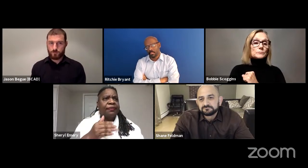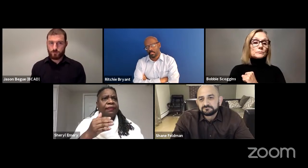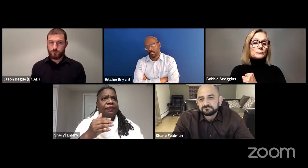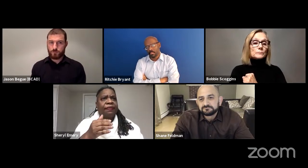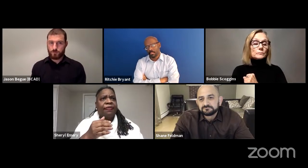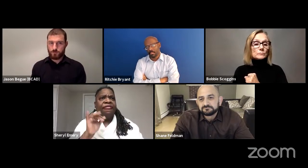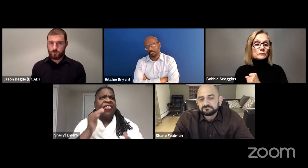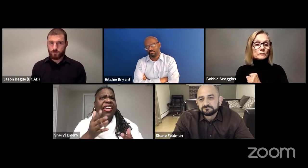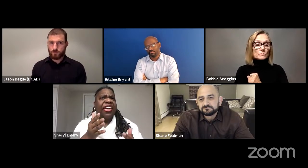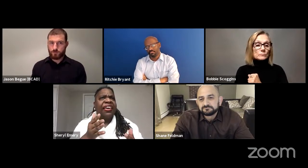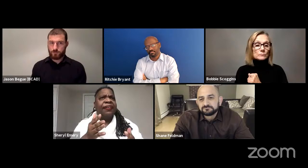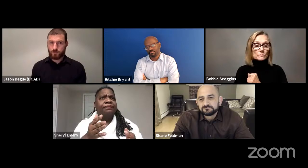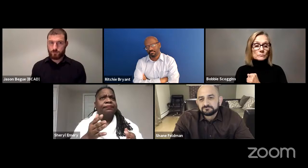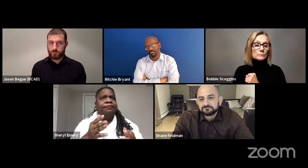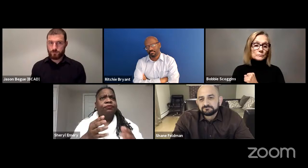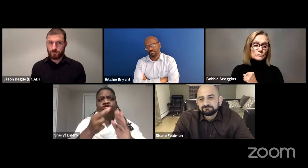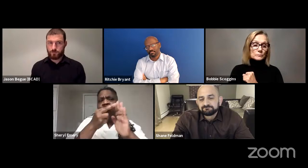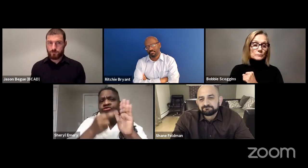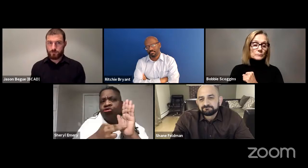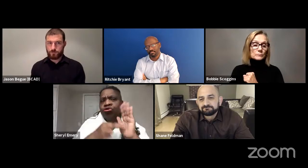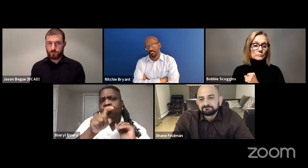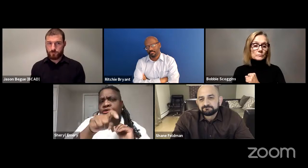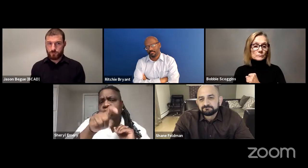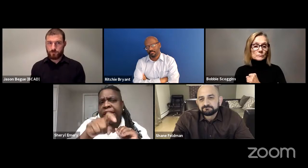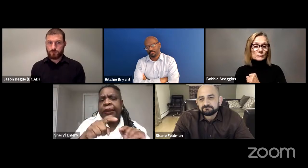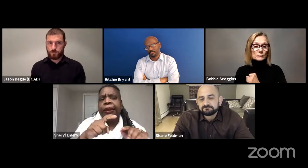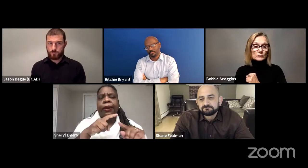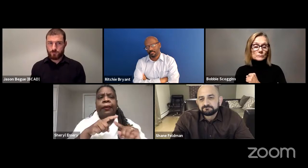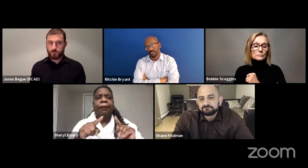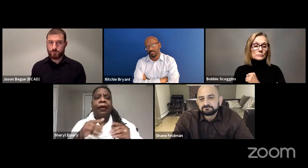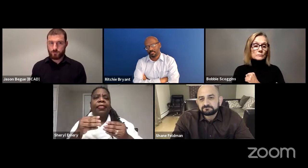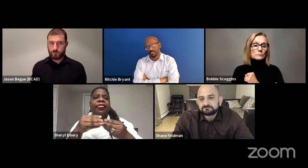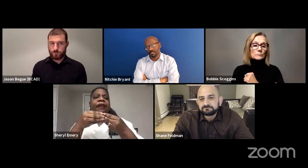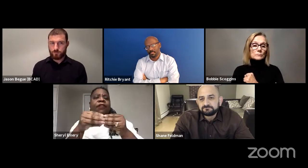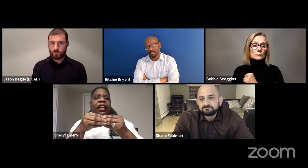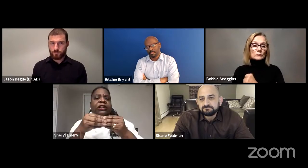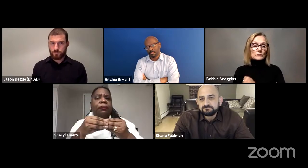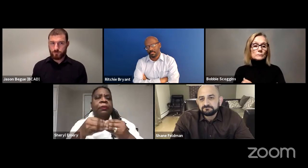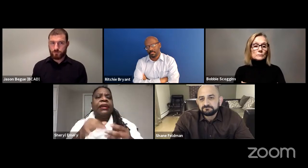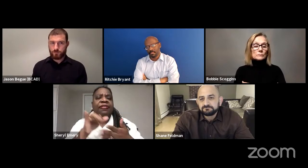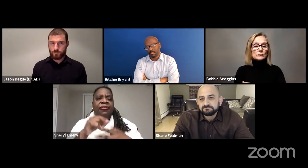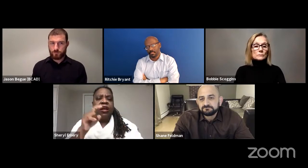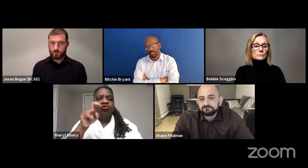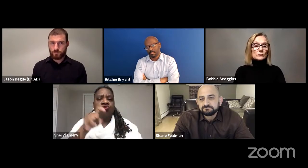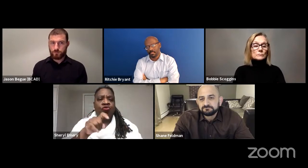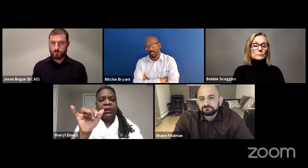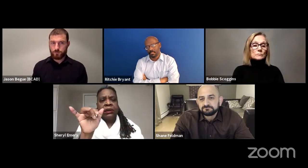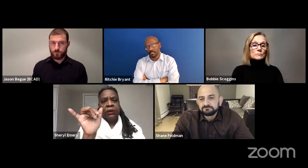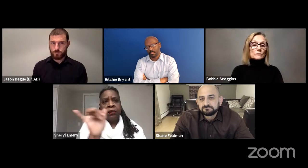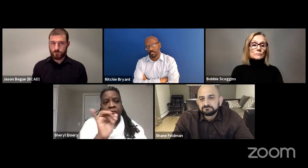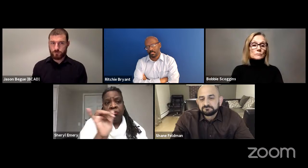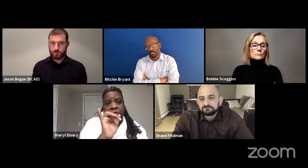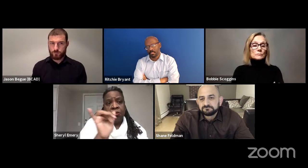option number two, how do I say, you get the necessary regulations, as well as the flexibility